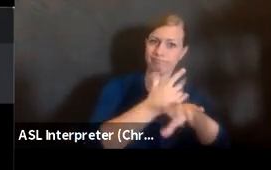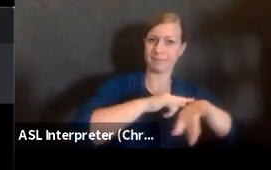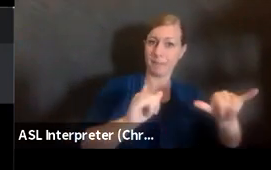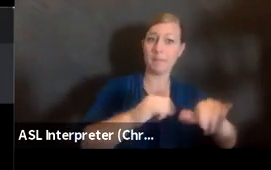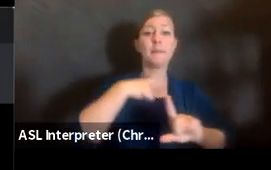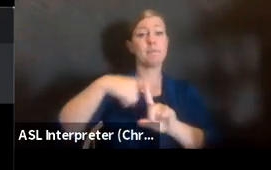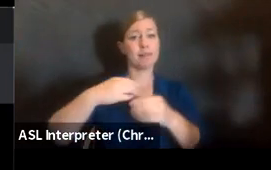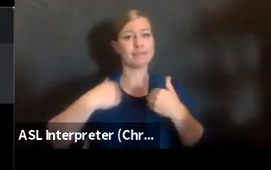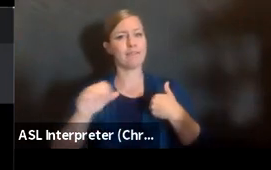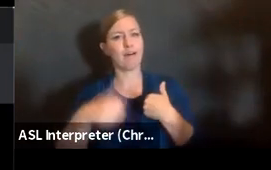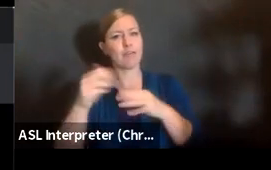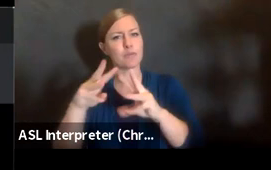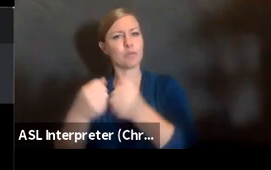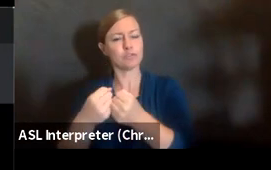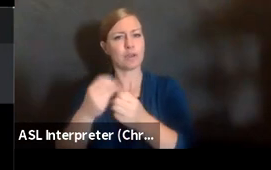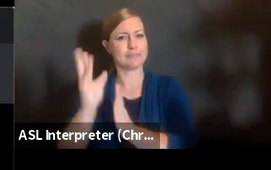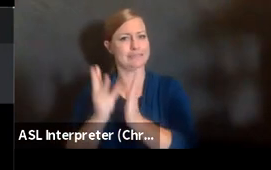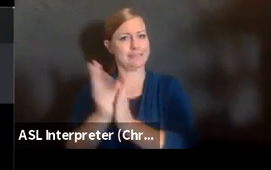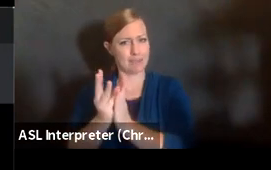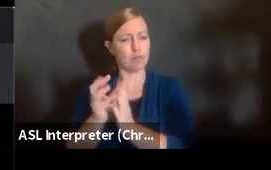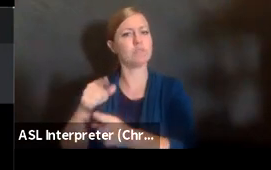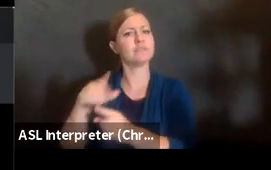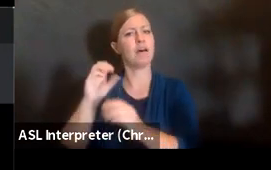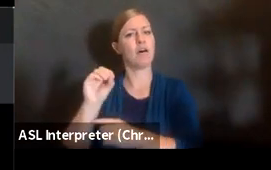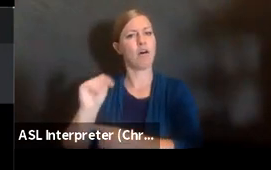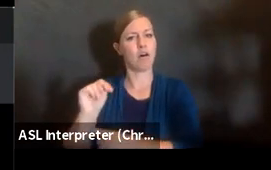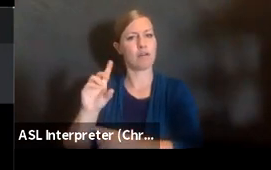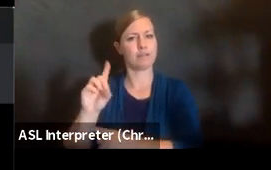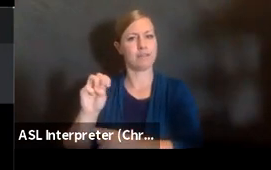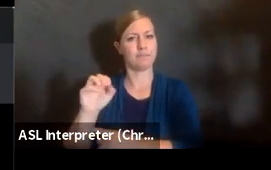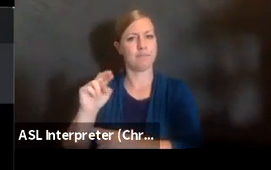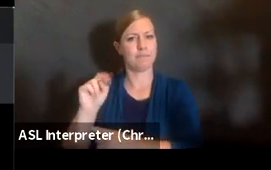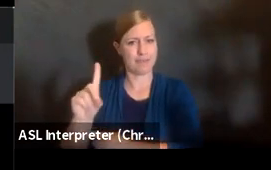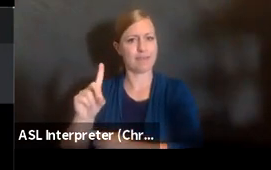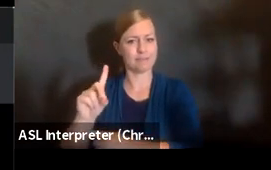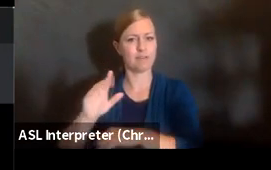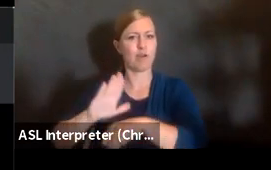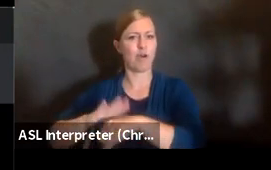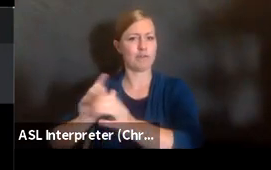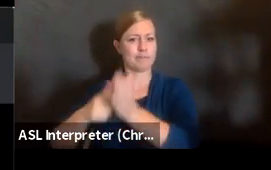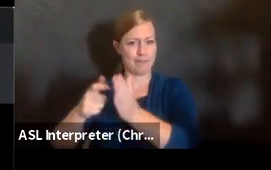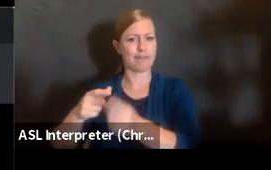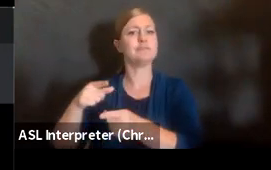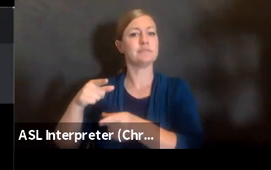Jeff Crawford: You can get an additional up to six clock hours by doing the on demand version of this course which might be for many of us more like